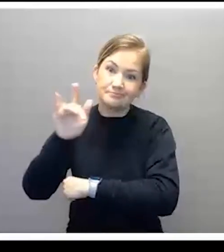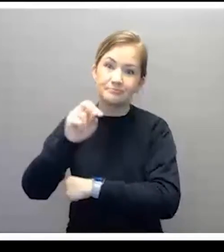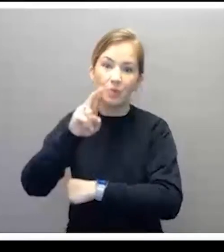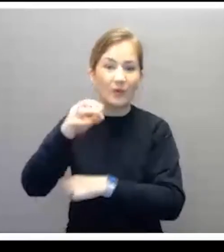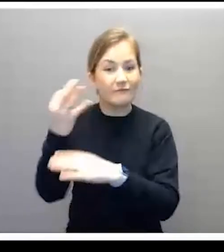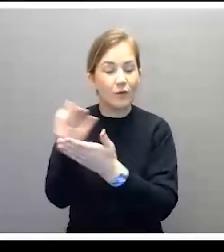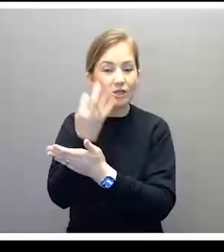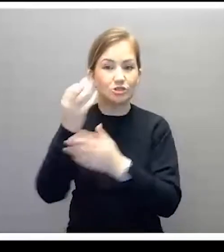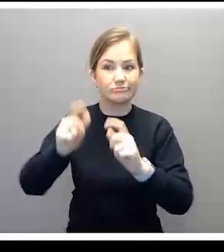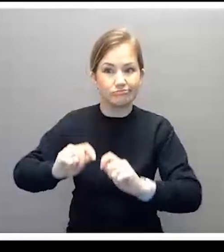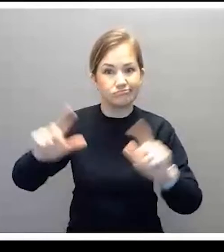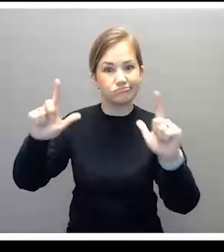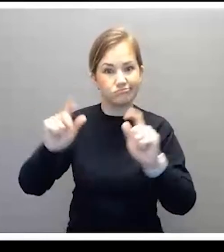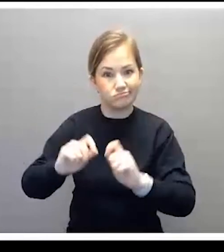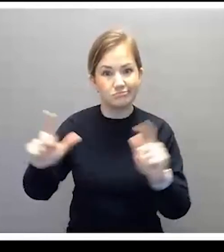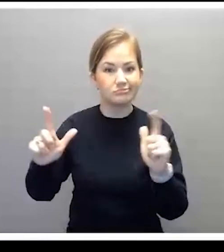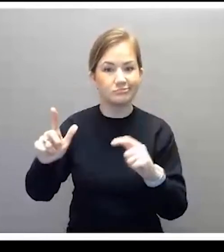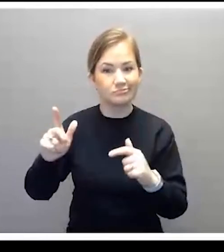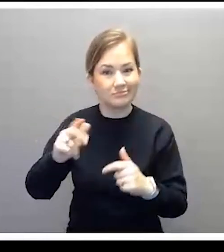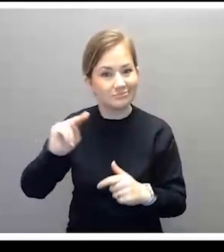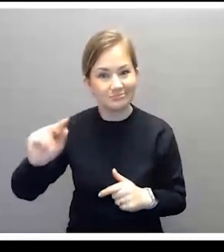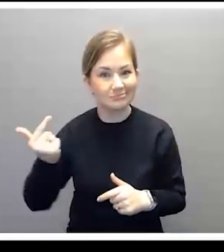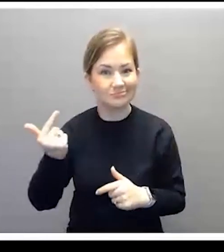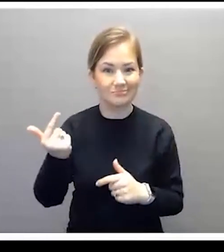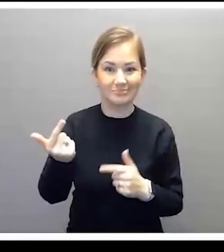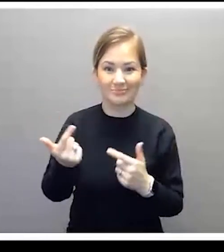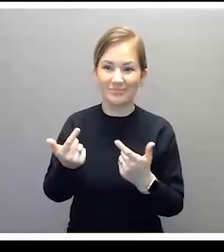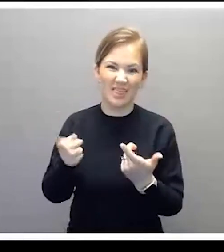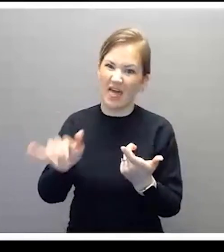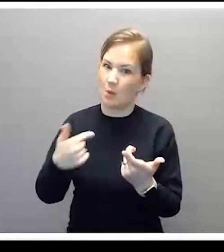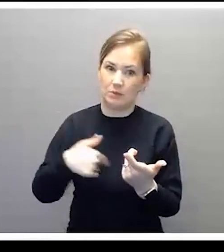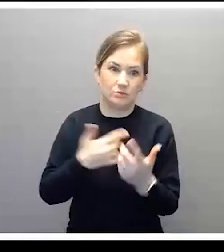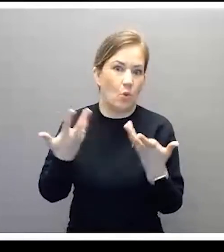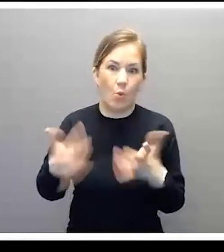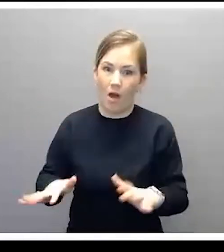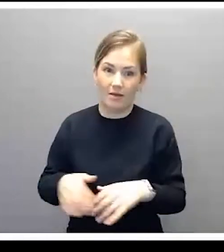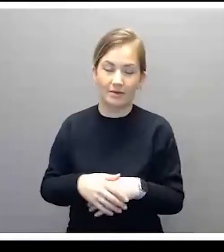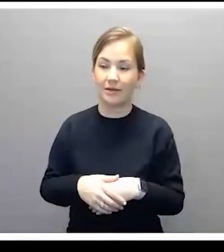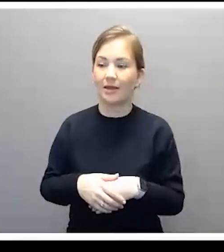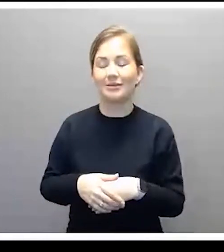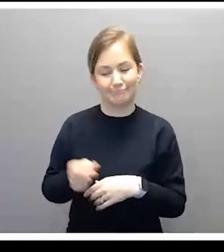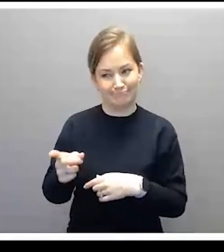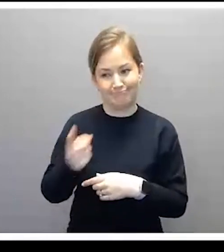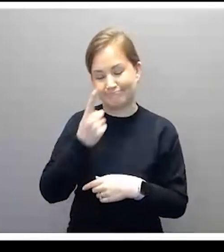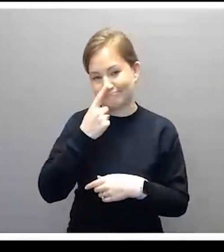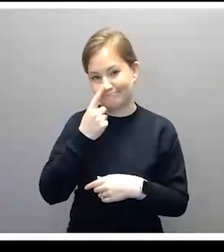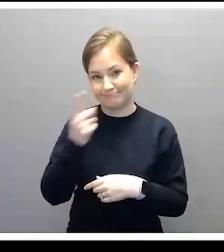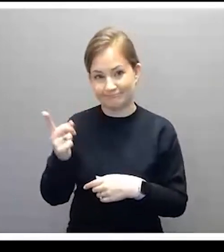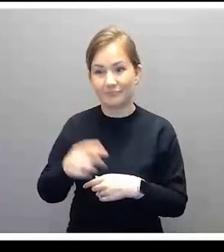clicking refresh on something and it not working when they really needed to get their job done. You got it.